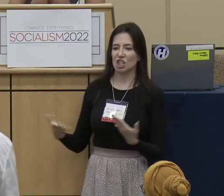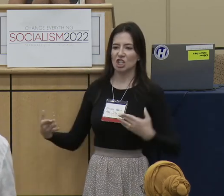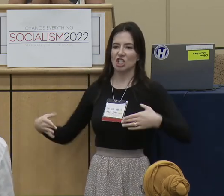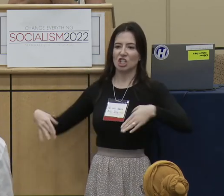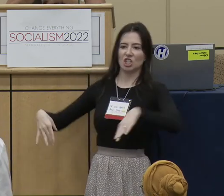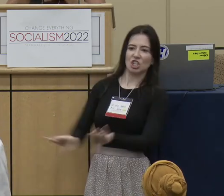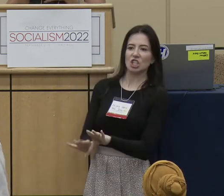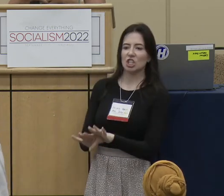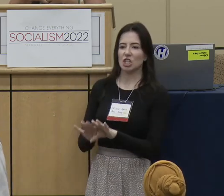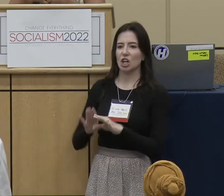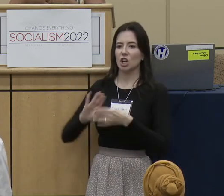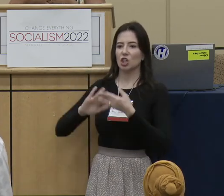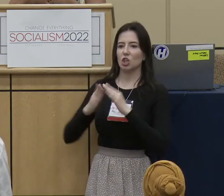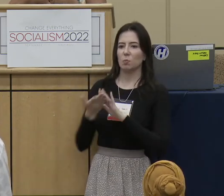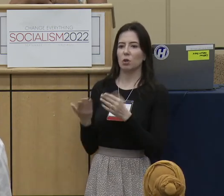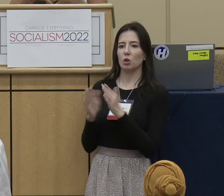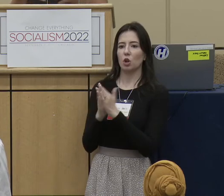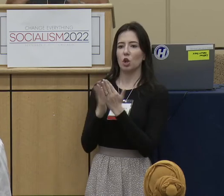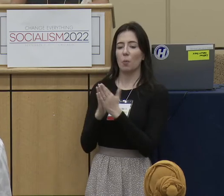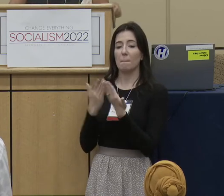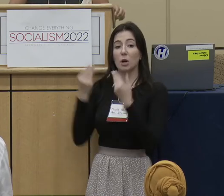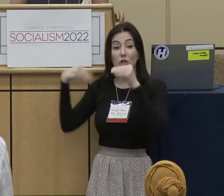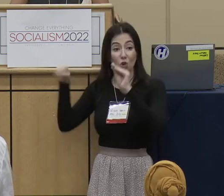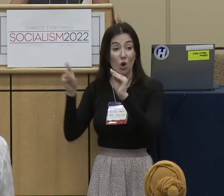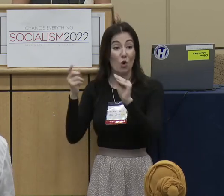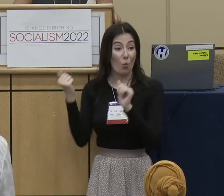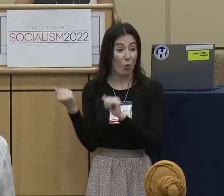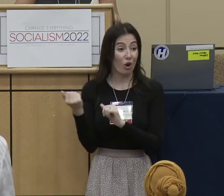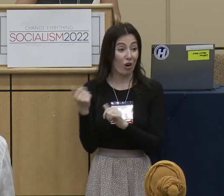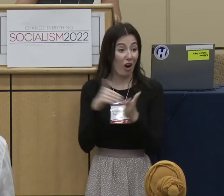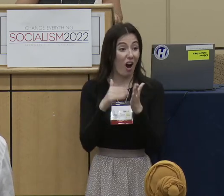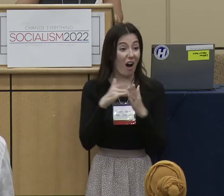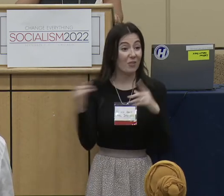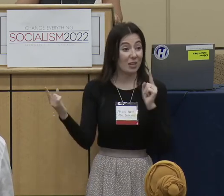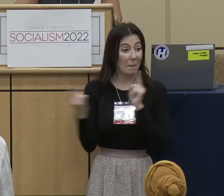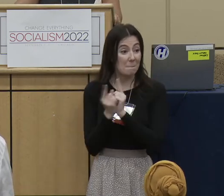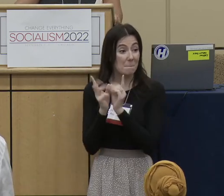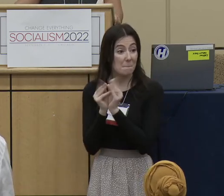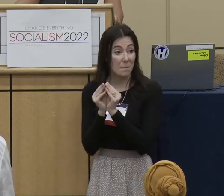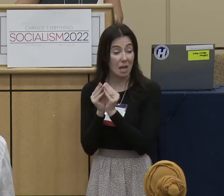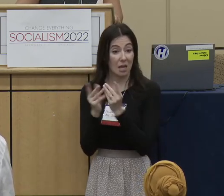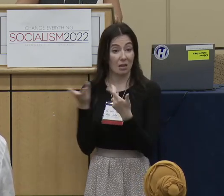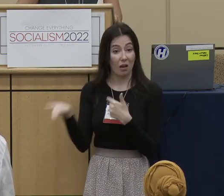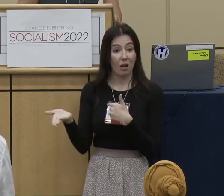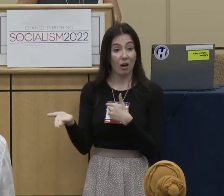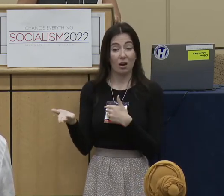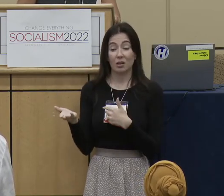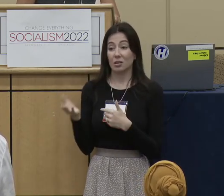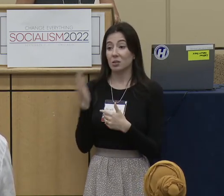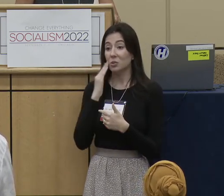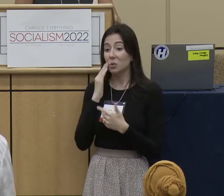really served to put out of business small bookstores, community bookstores, where were also movement meeting